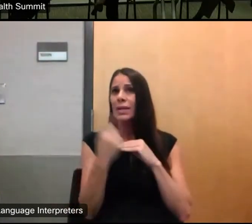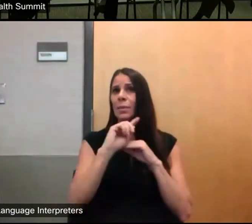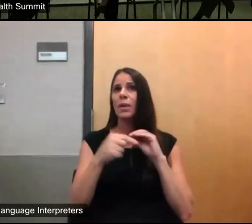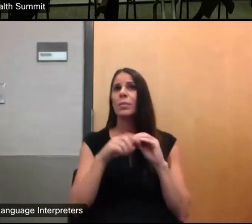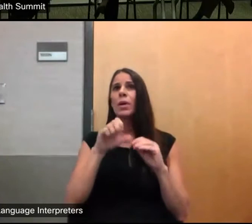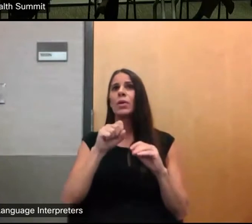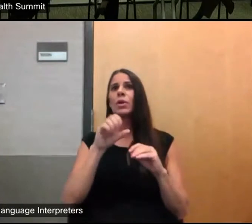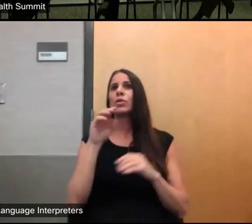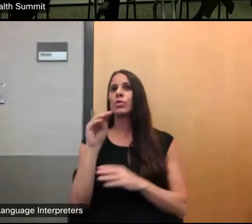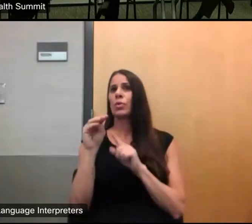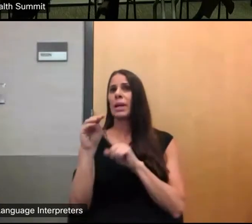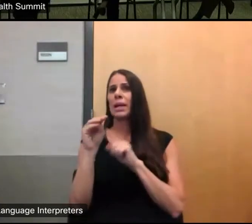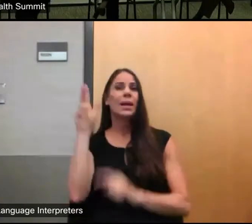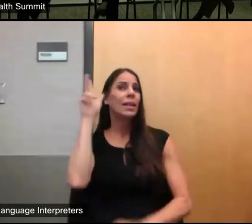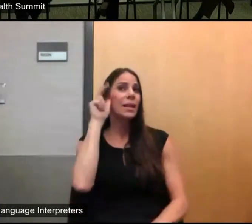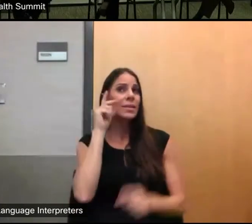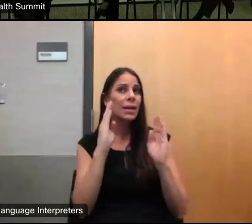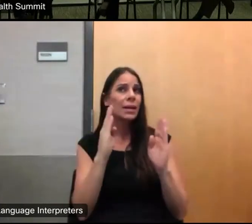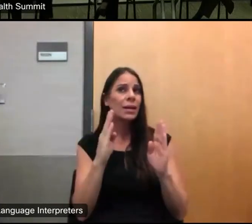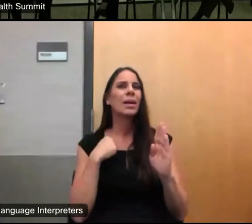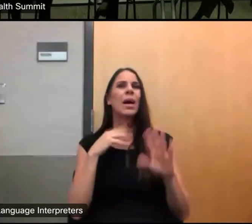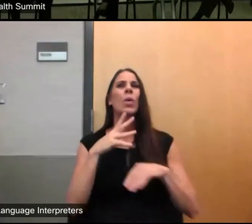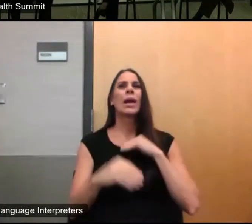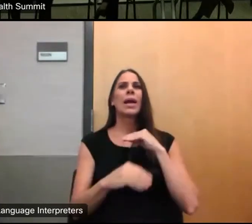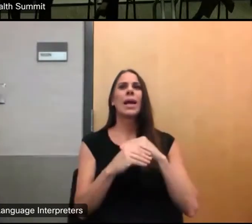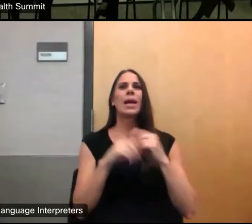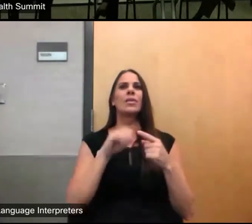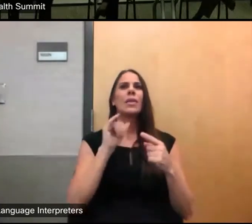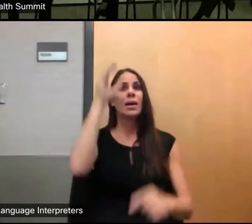Yeah. W, I would just add, I think that that concept of social listening is increasingly